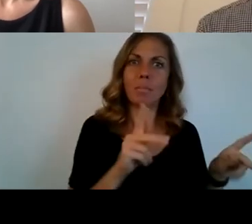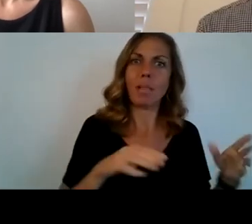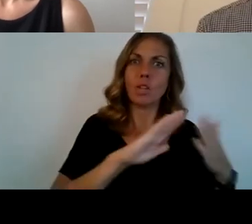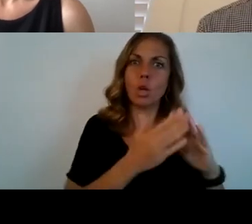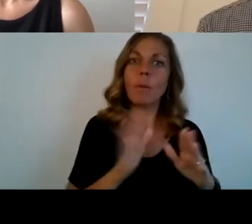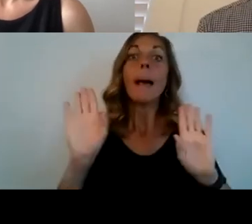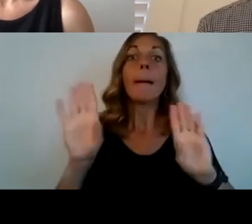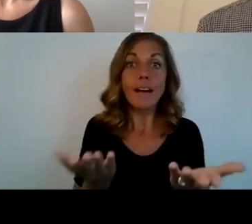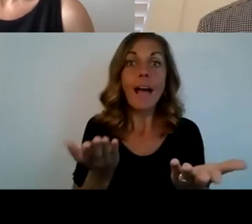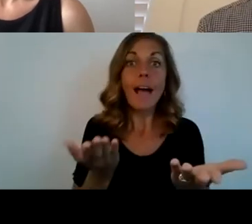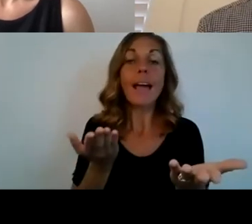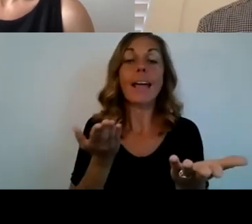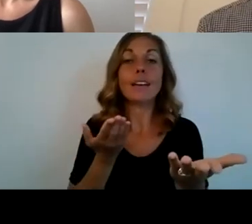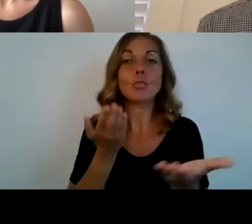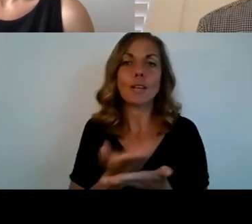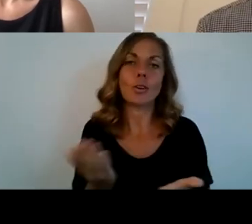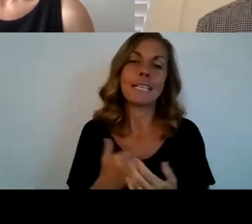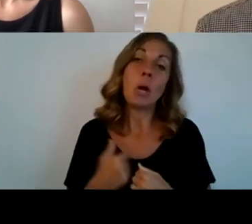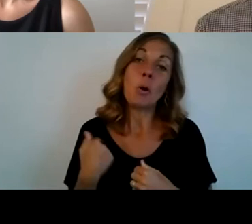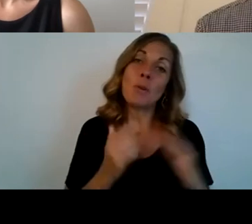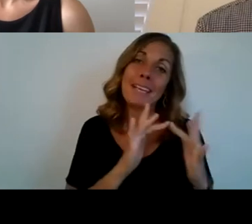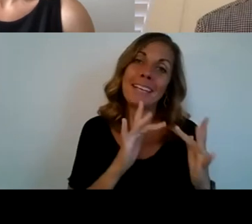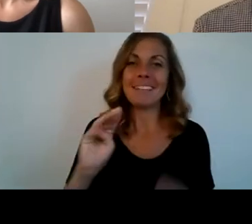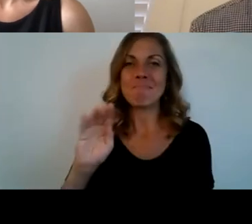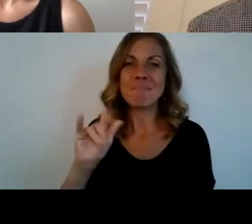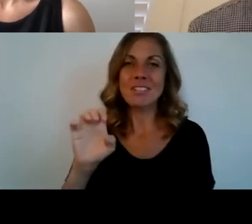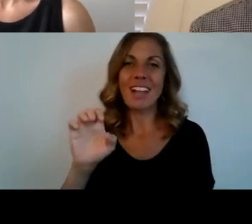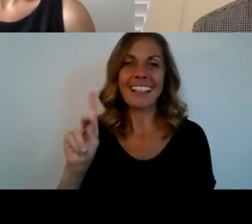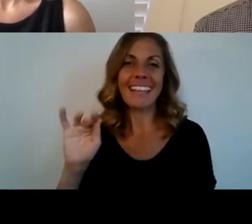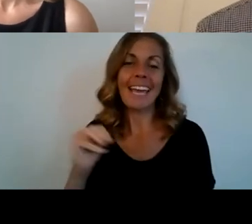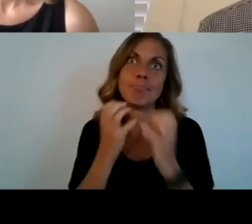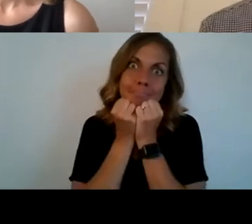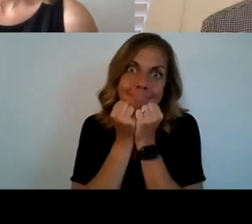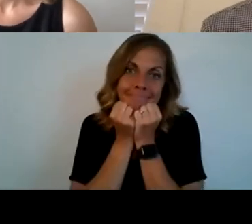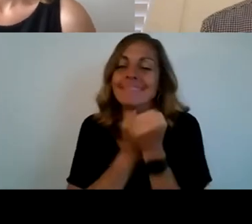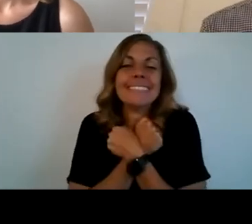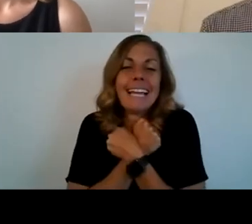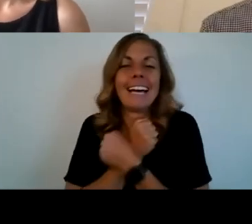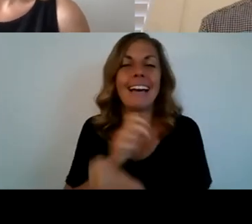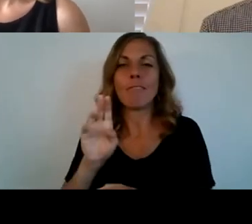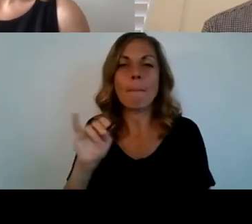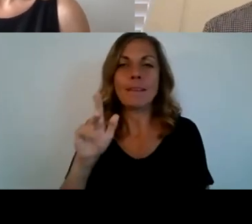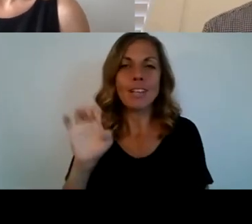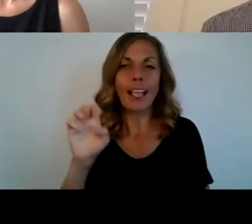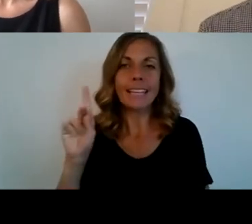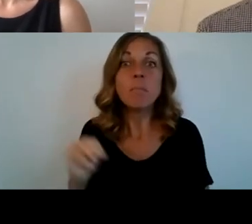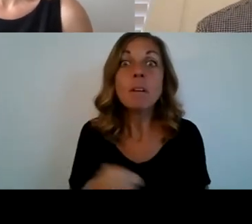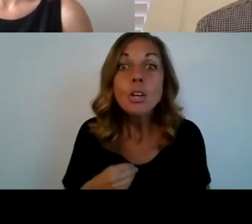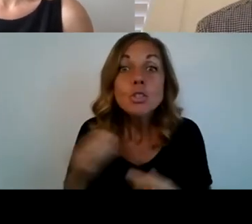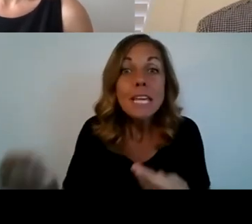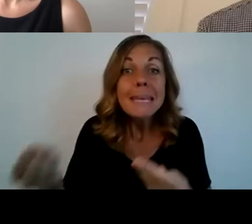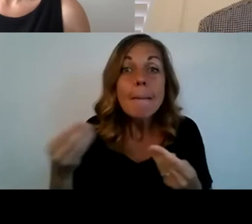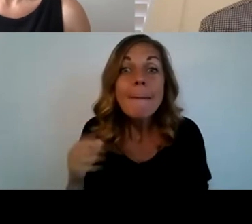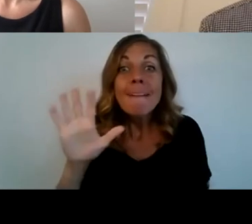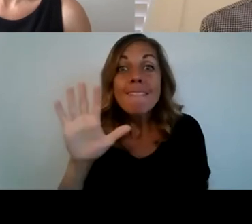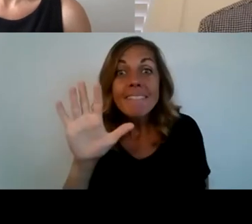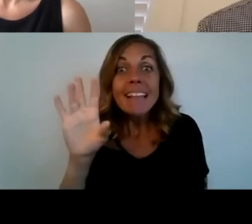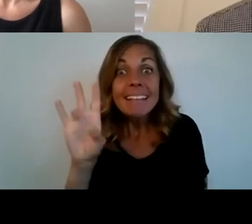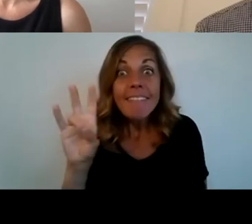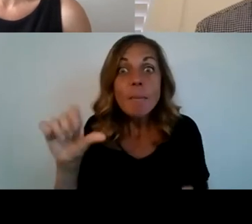we reached out to Michelle Kim, who we all know who gave me a 57 page thanks! a 57 page